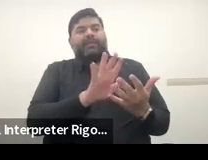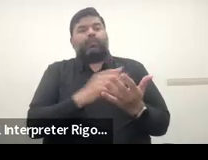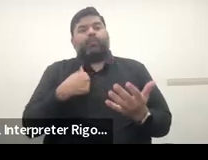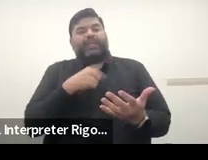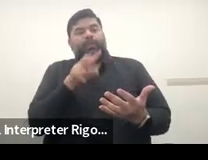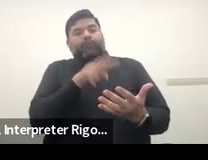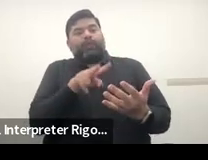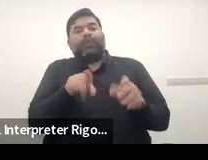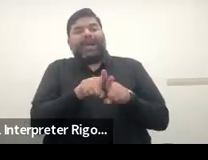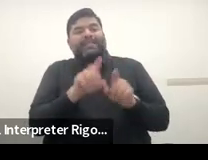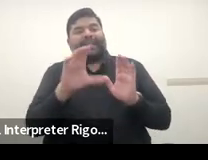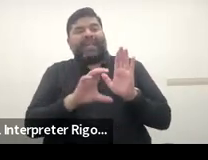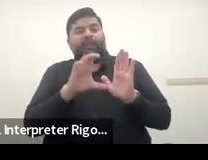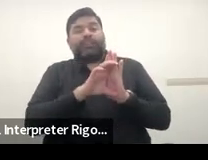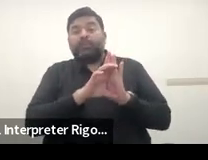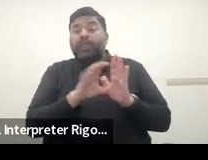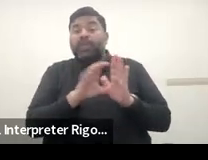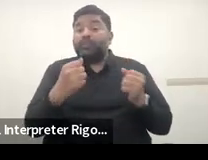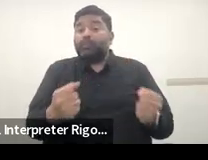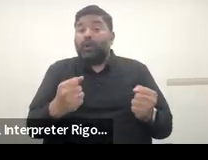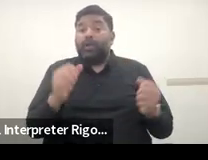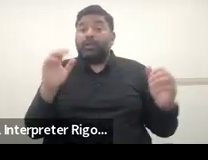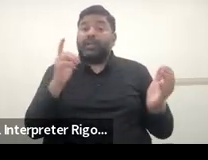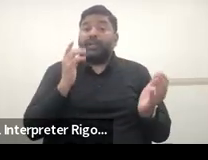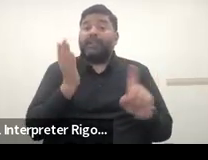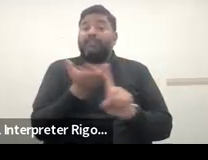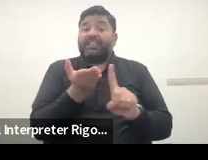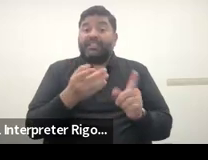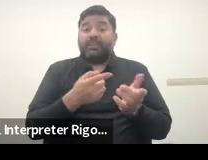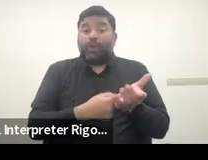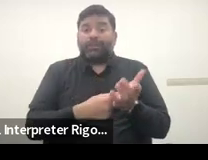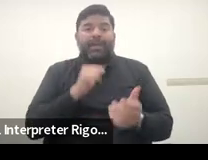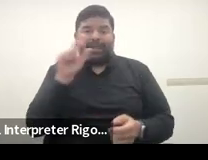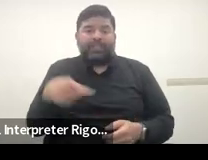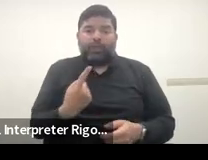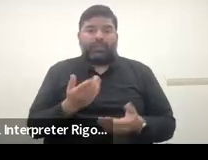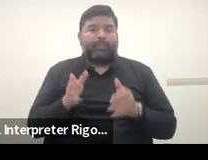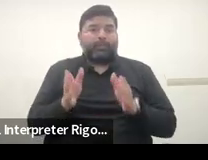really strong, convincing argument. I'm not the only person to make this suggestion; Amit